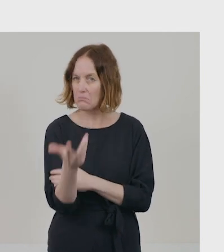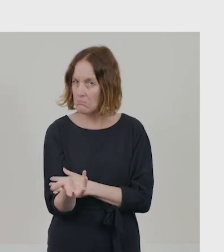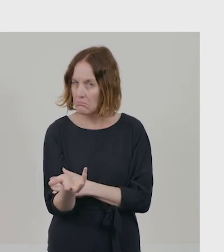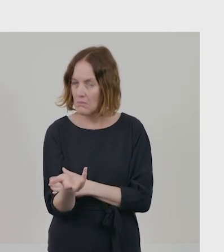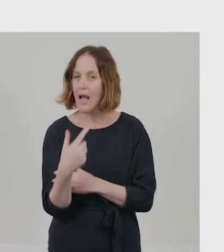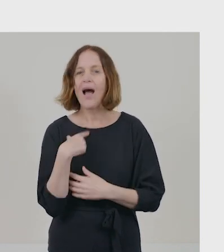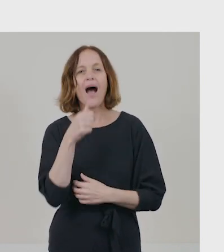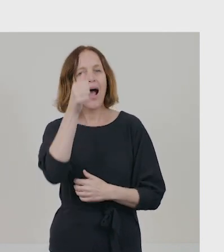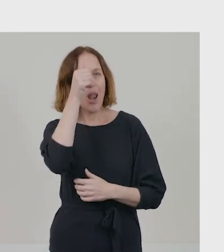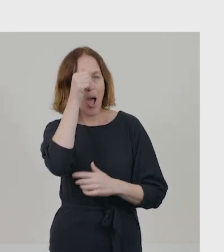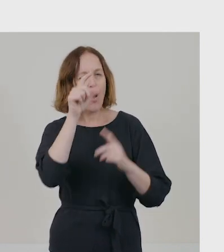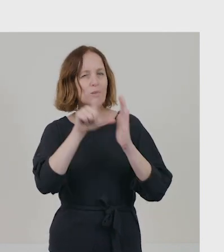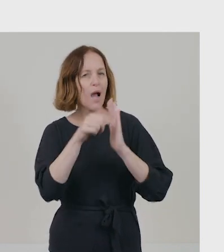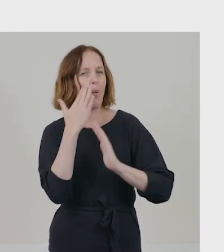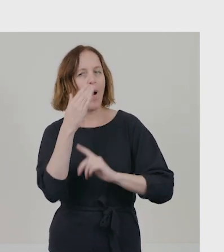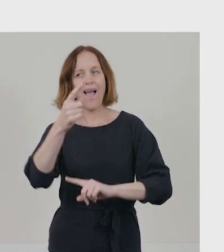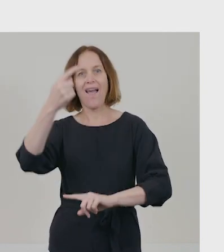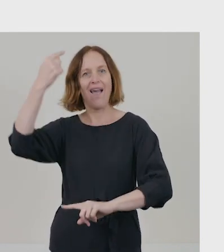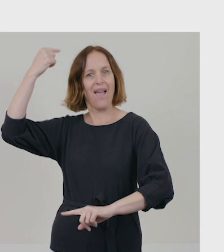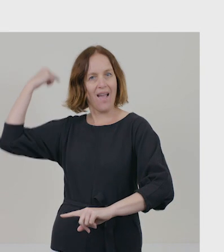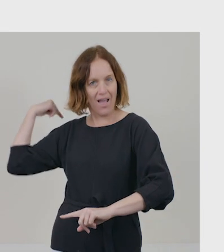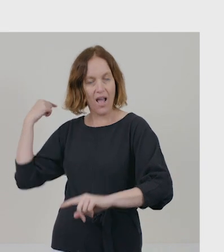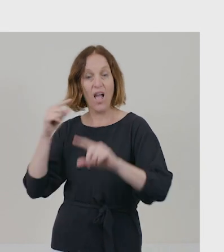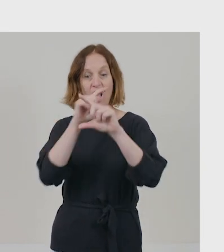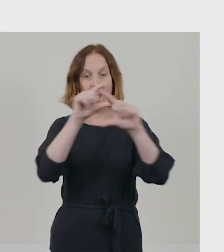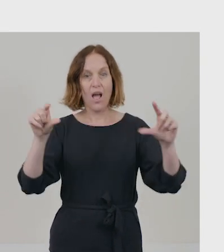Well, now I know the timeframe. Let's read the topic sentence: